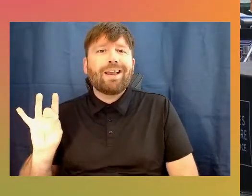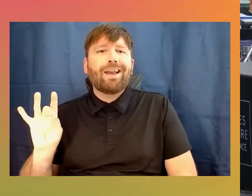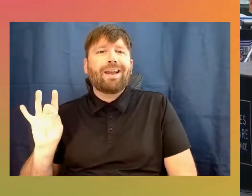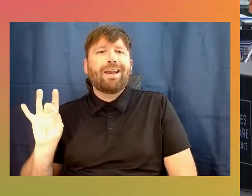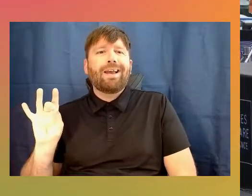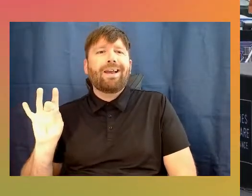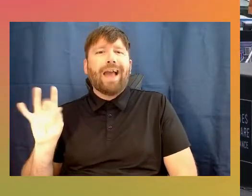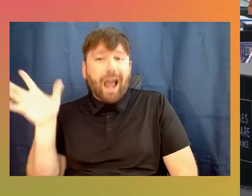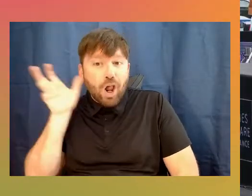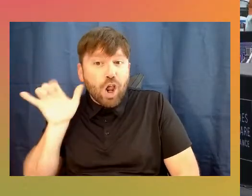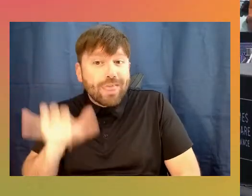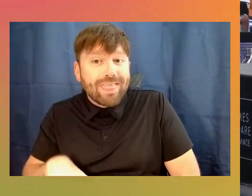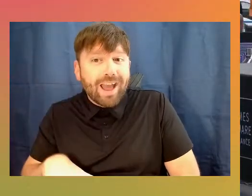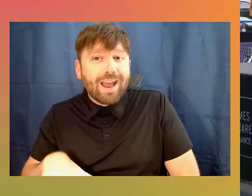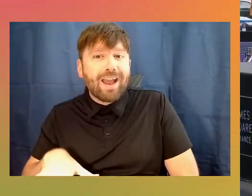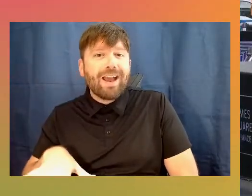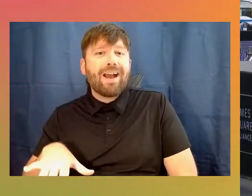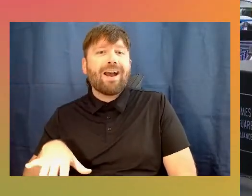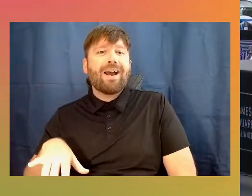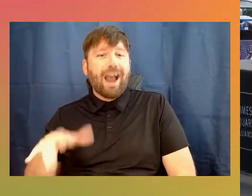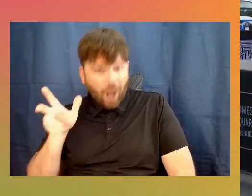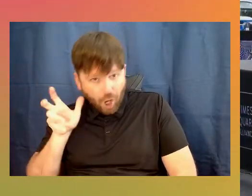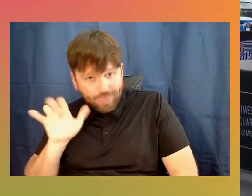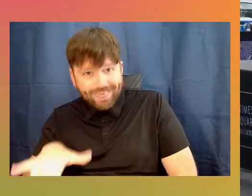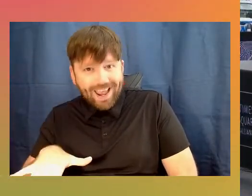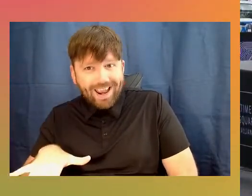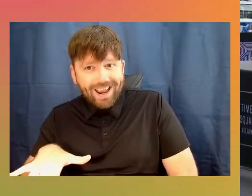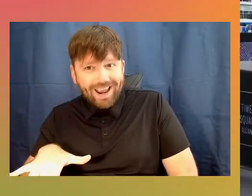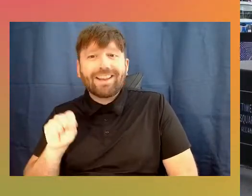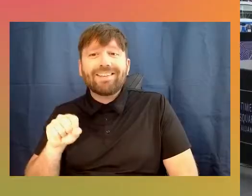NINE. YES YOU CAN. EIGHT.